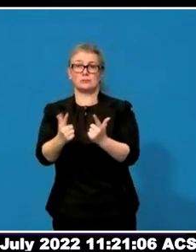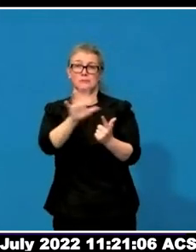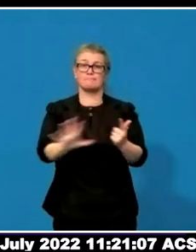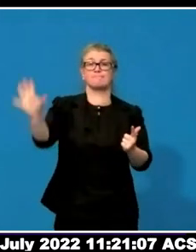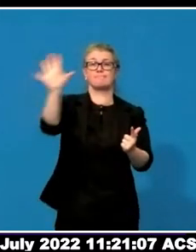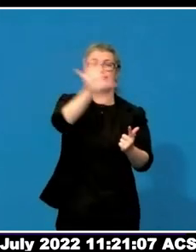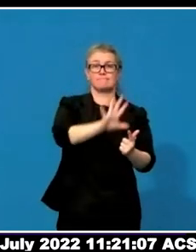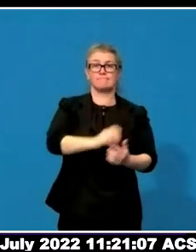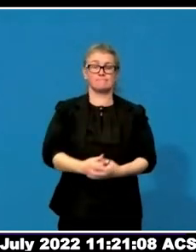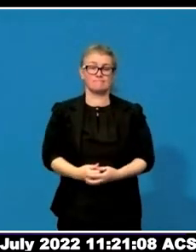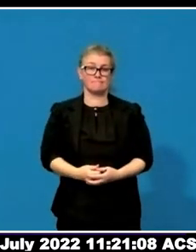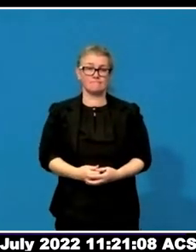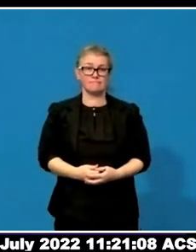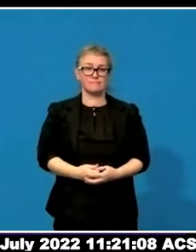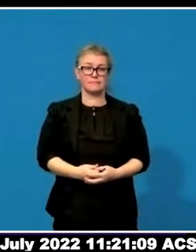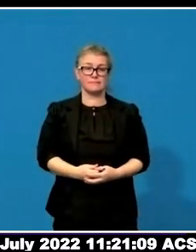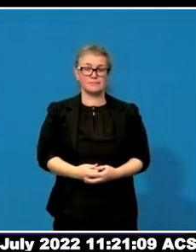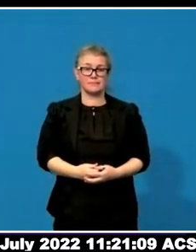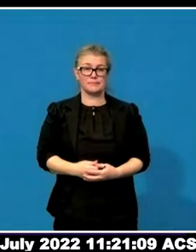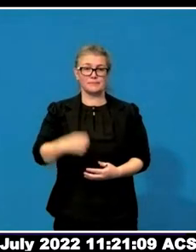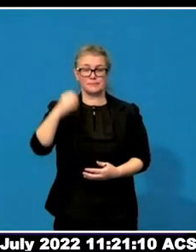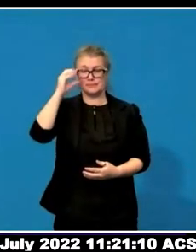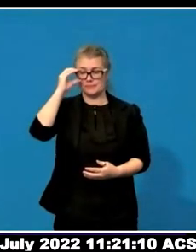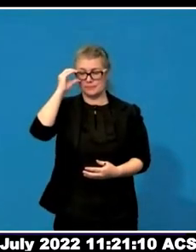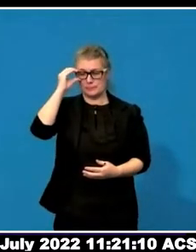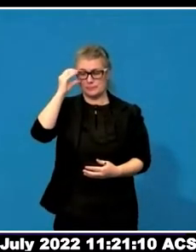The panel of witnesses will inform the Royal Commission about systemic issues which